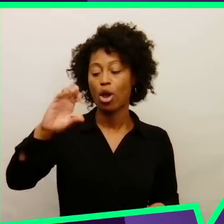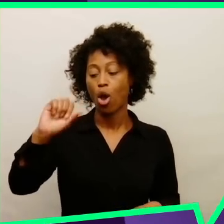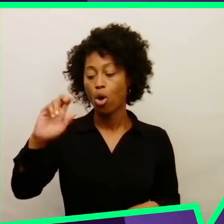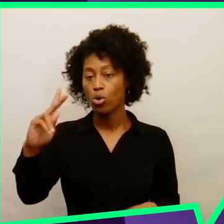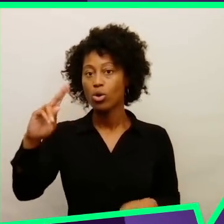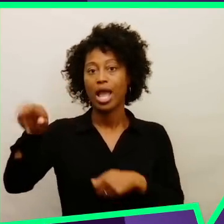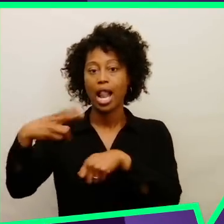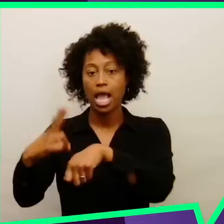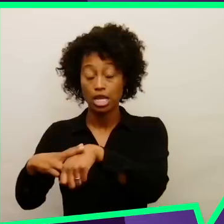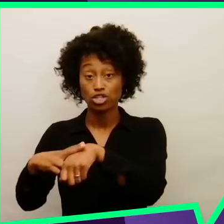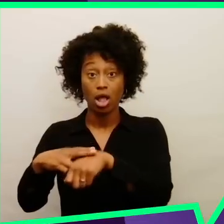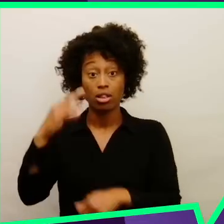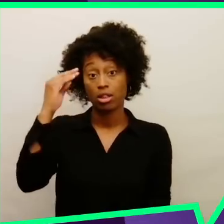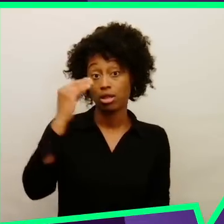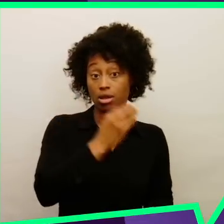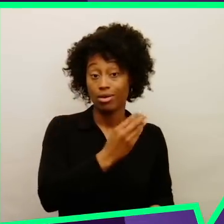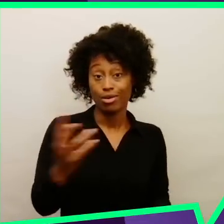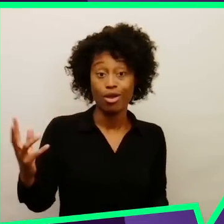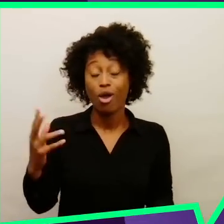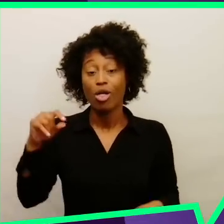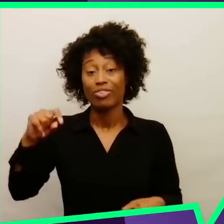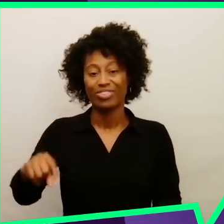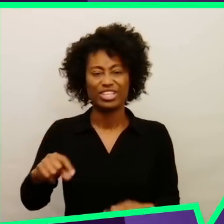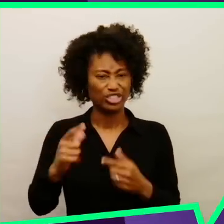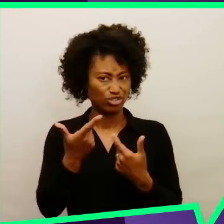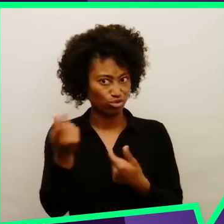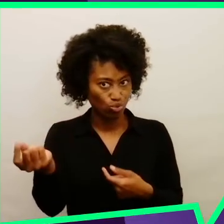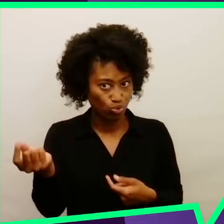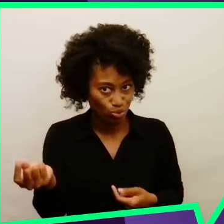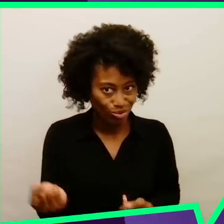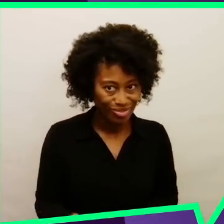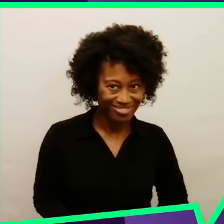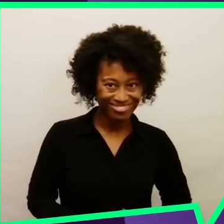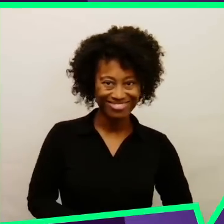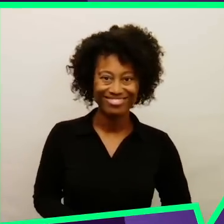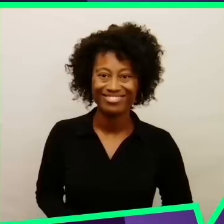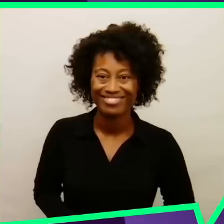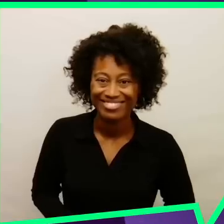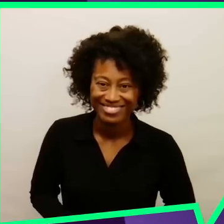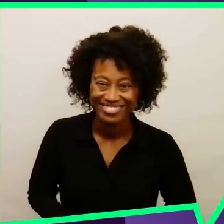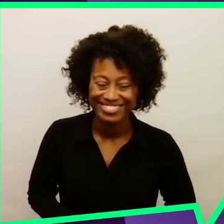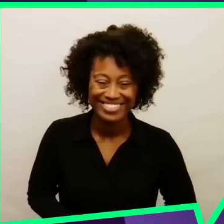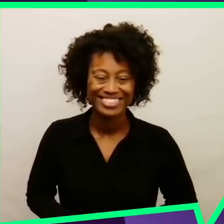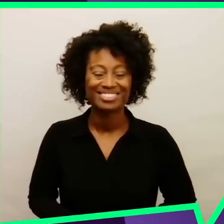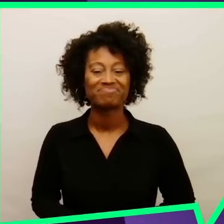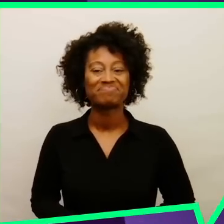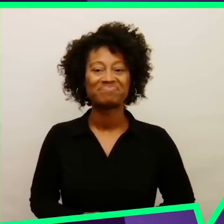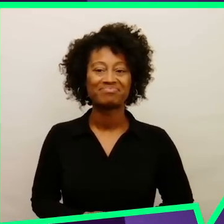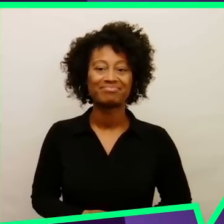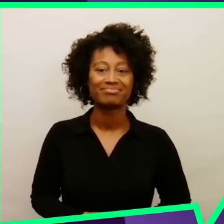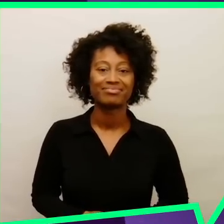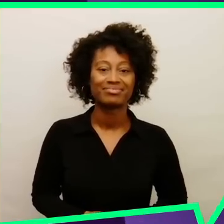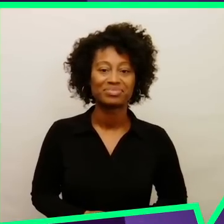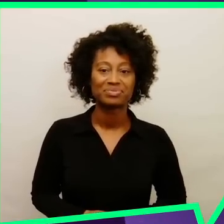Vroom. OK, gang, here we go. [ENGINES ROARING]